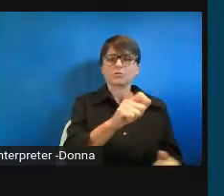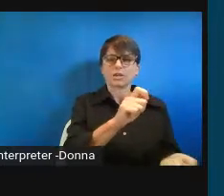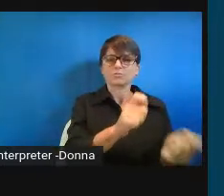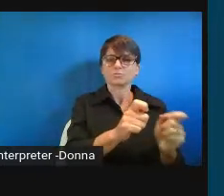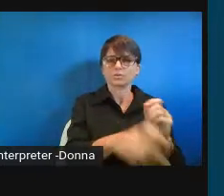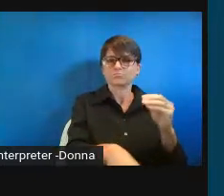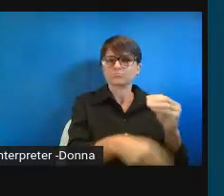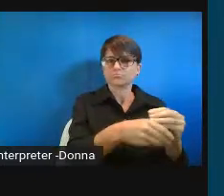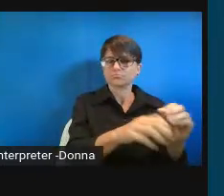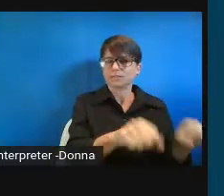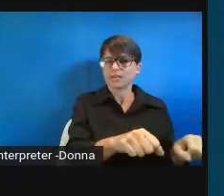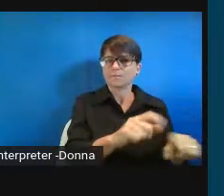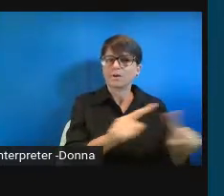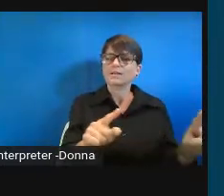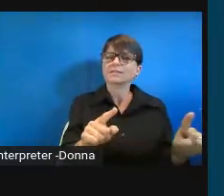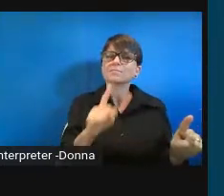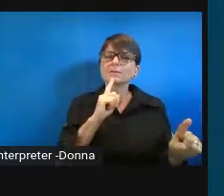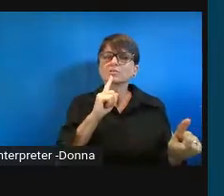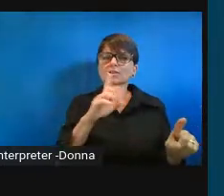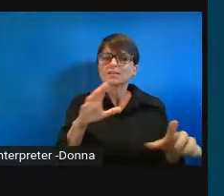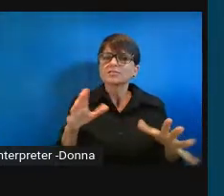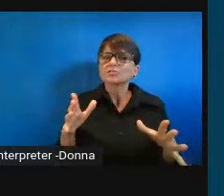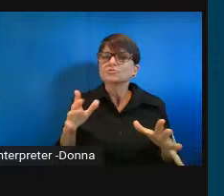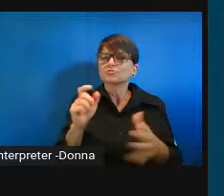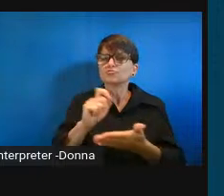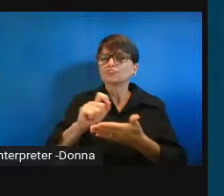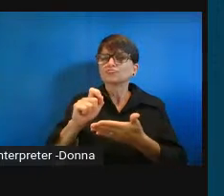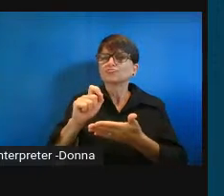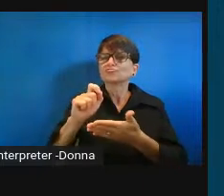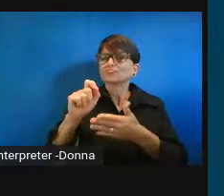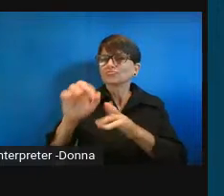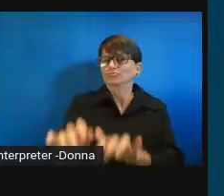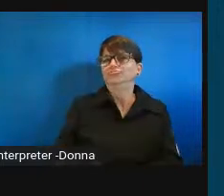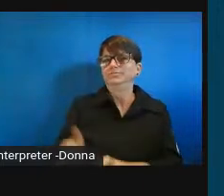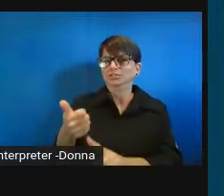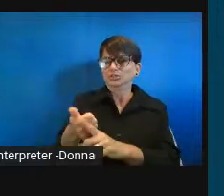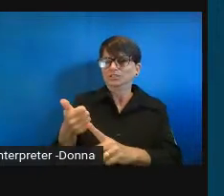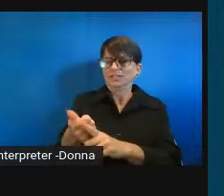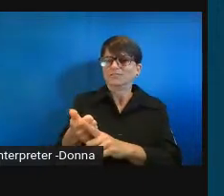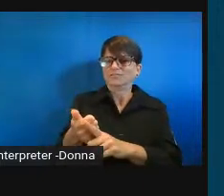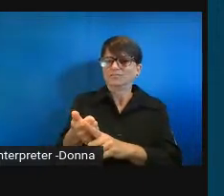and you can edit this after posting. And Facebook, there is AI they can